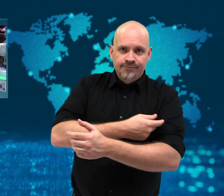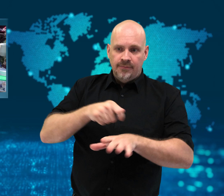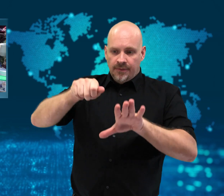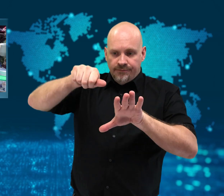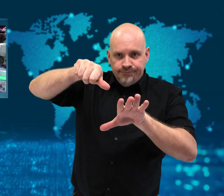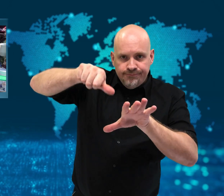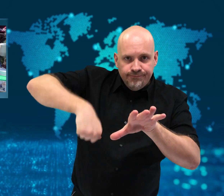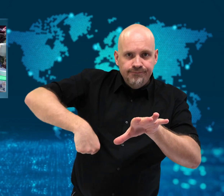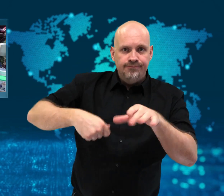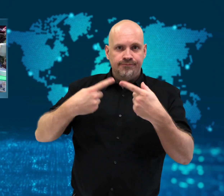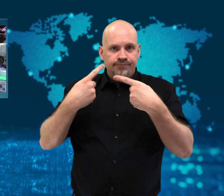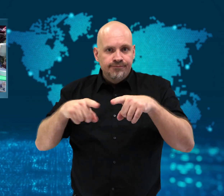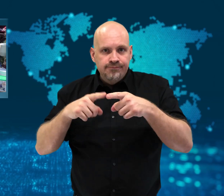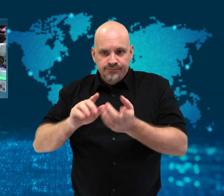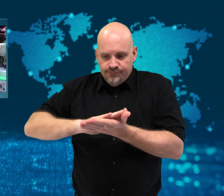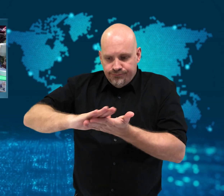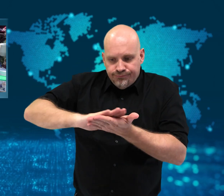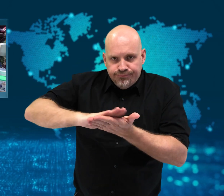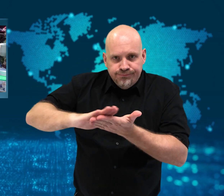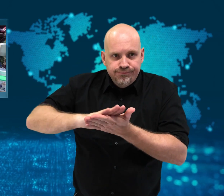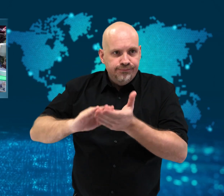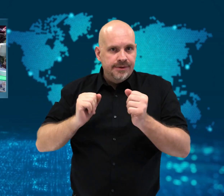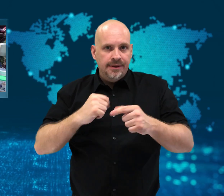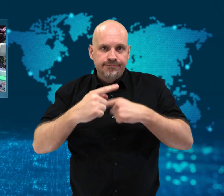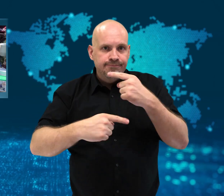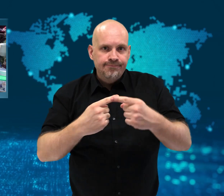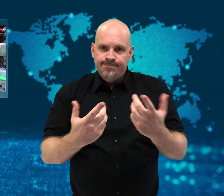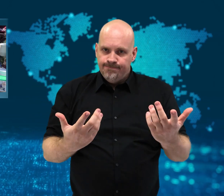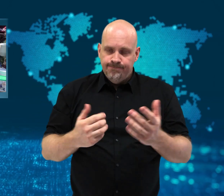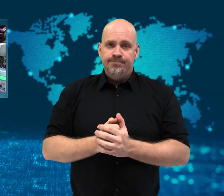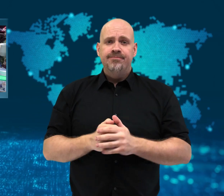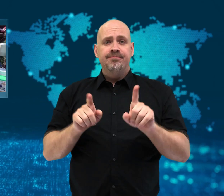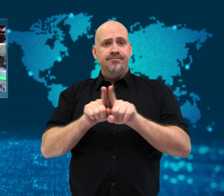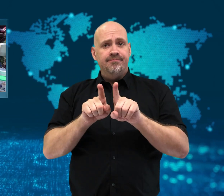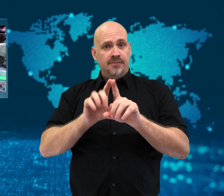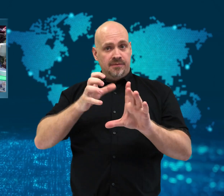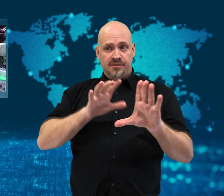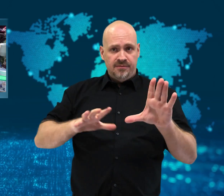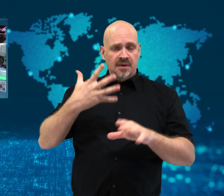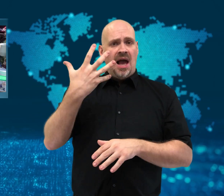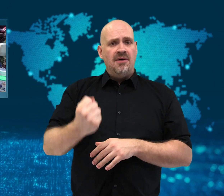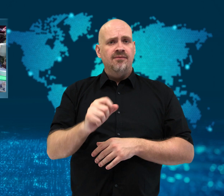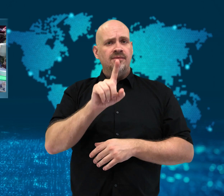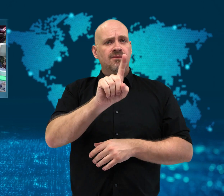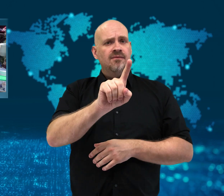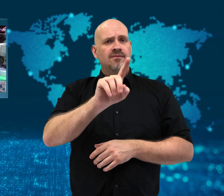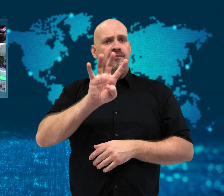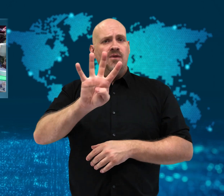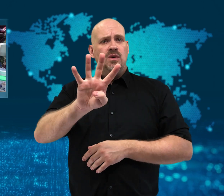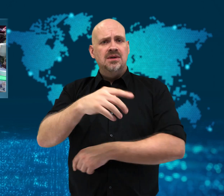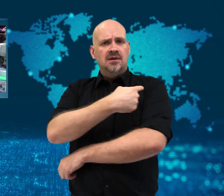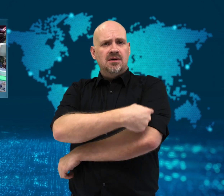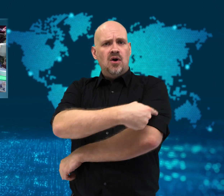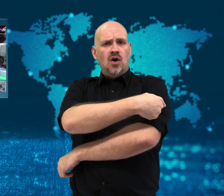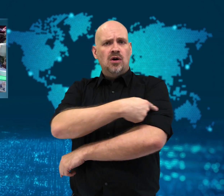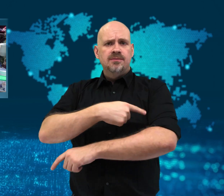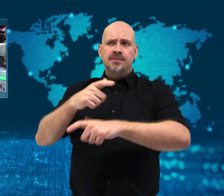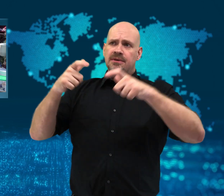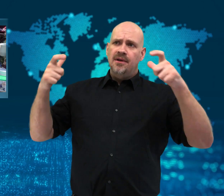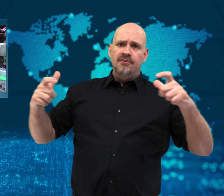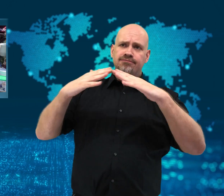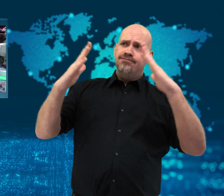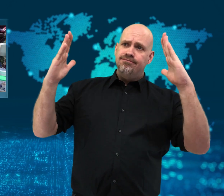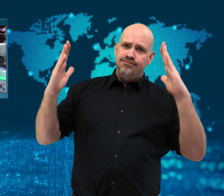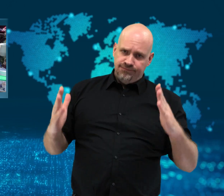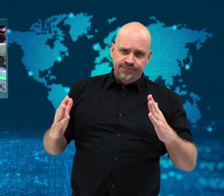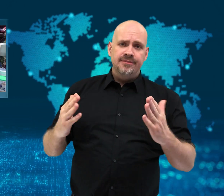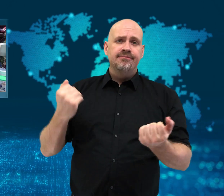The country’s 14 hospitals are fairly inaccessible due to poor